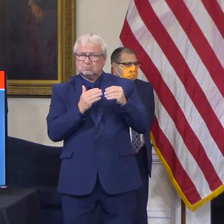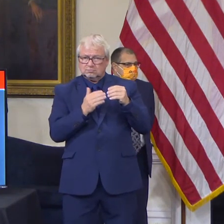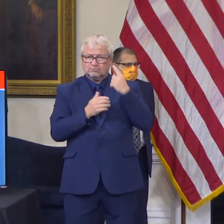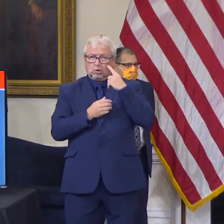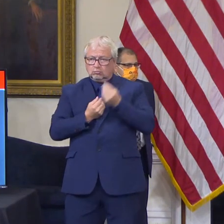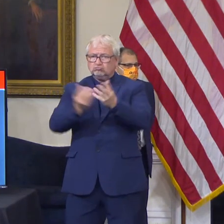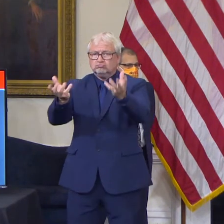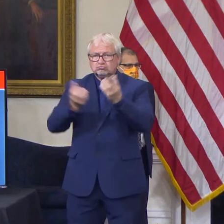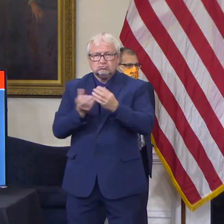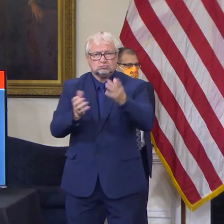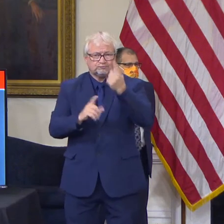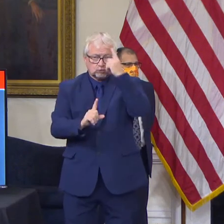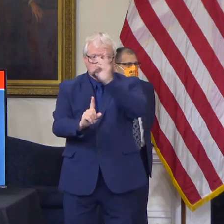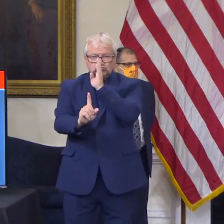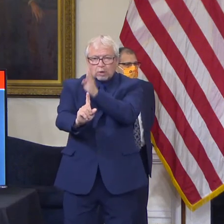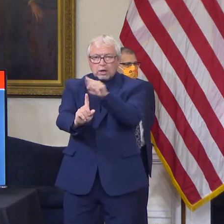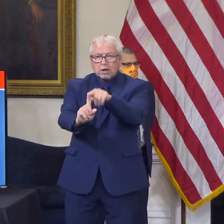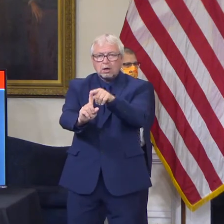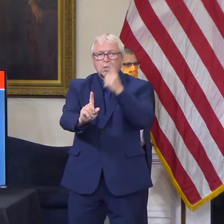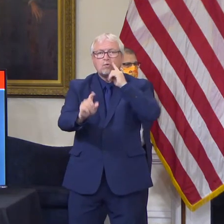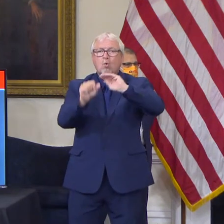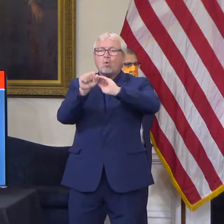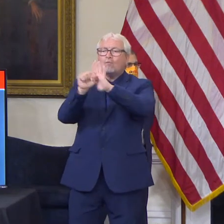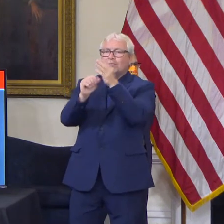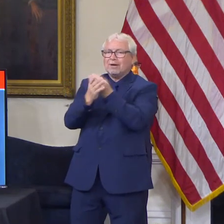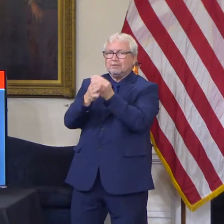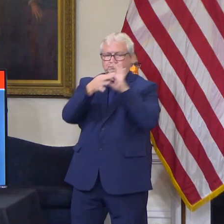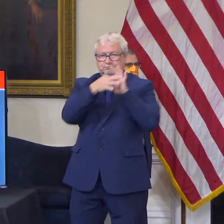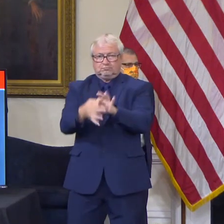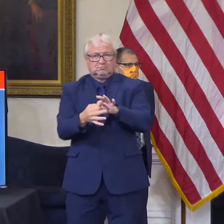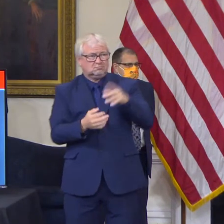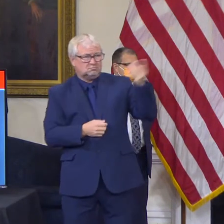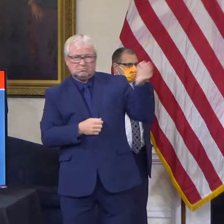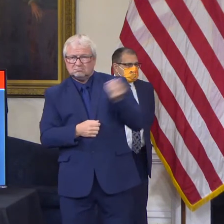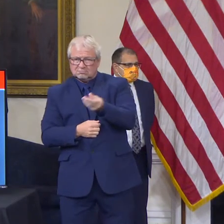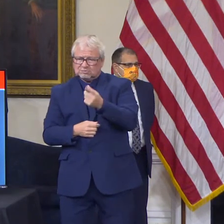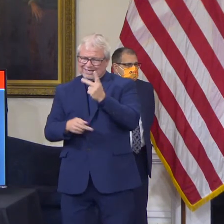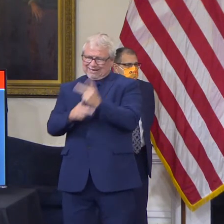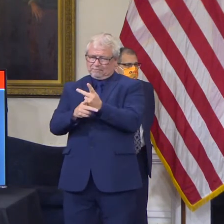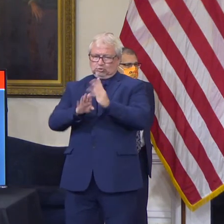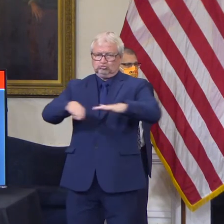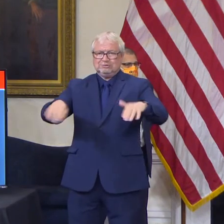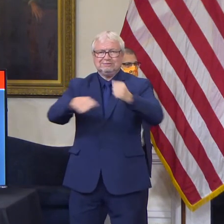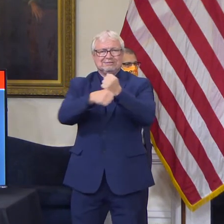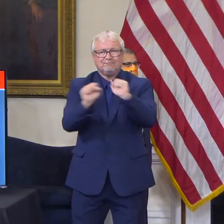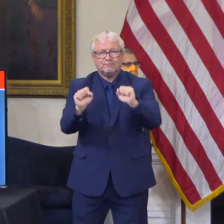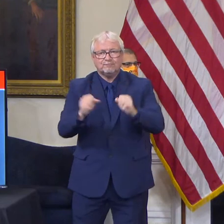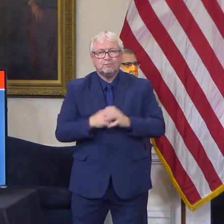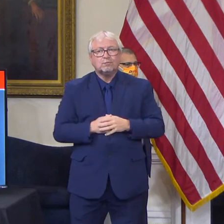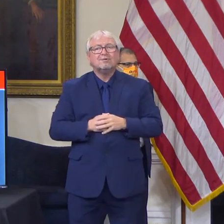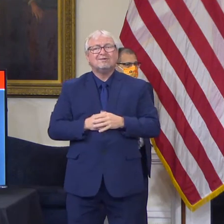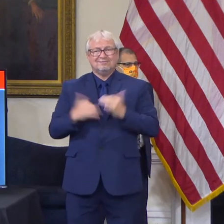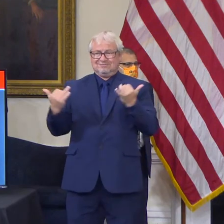7 billion in emergency federal COVID stimulus funding directly to school systems over the past 18 months in order to keep them safe.